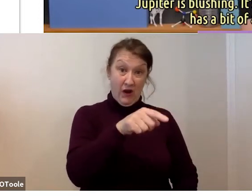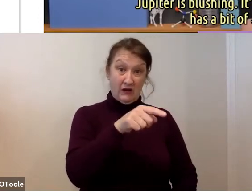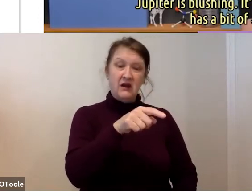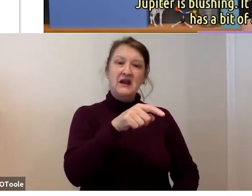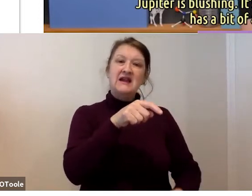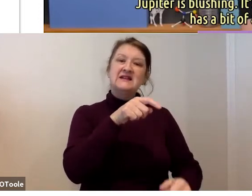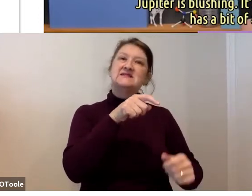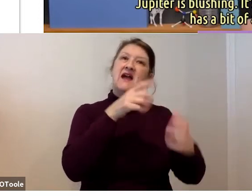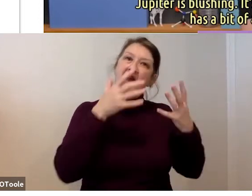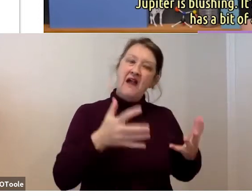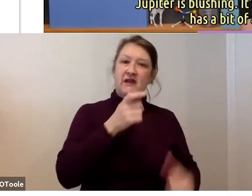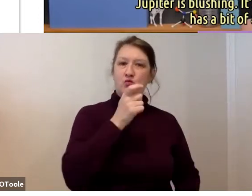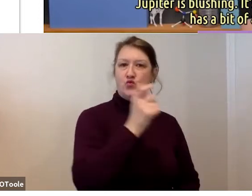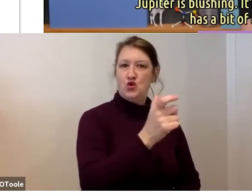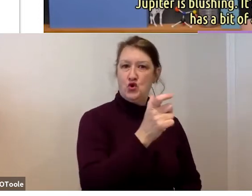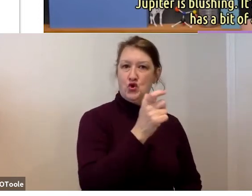The information is based on what is being said.